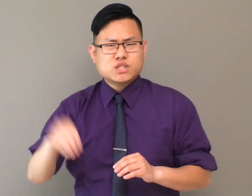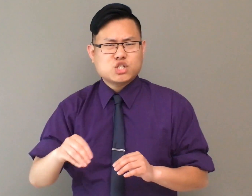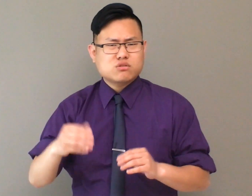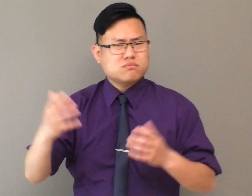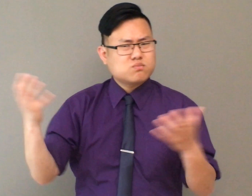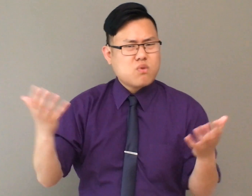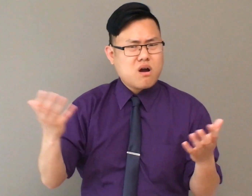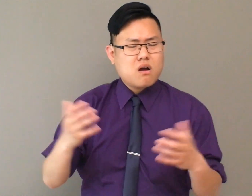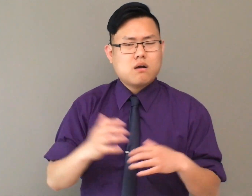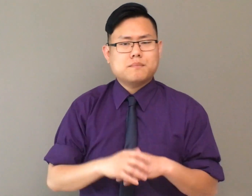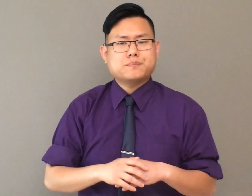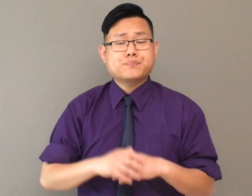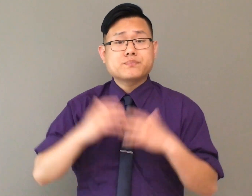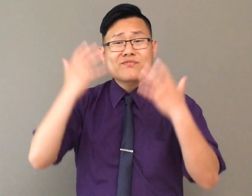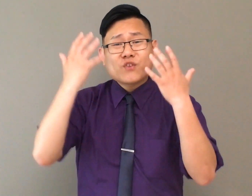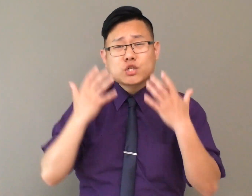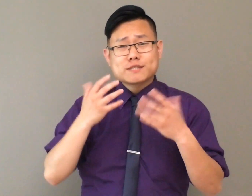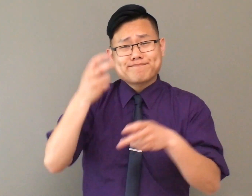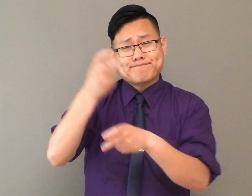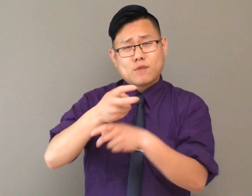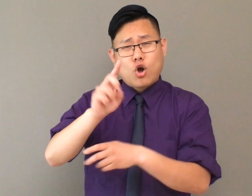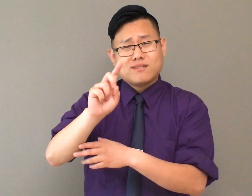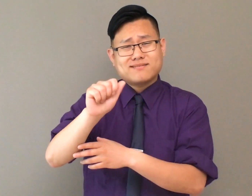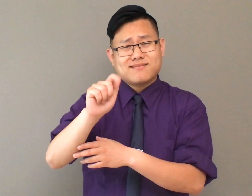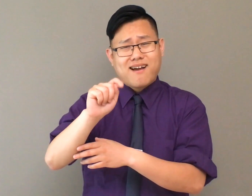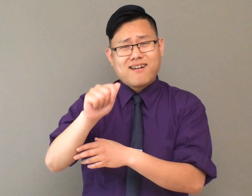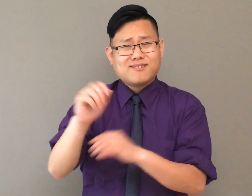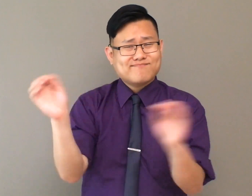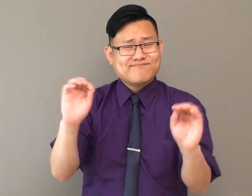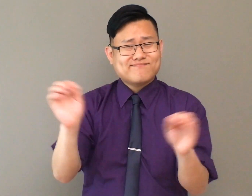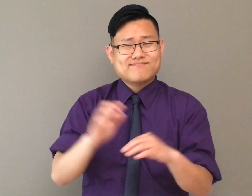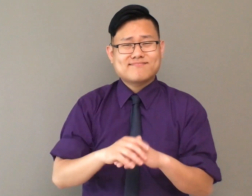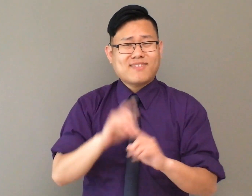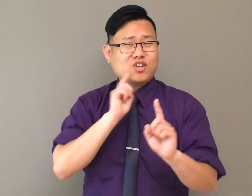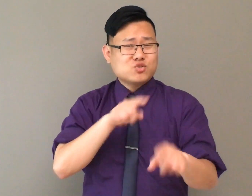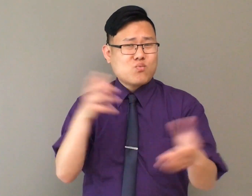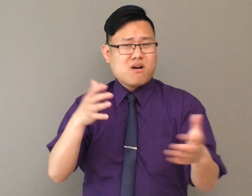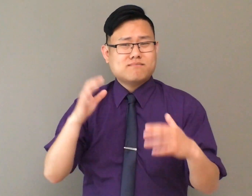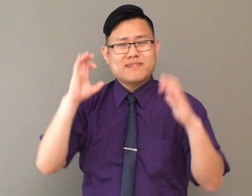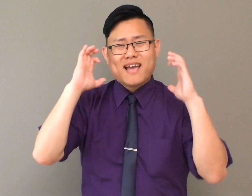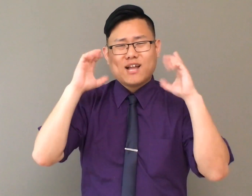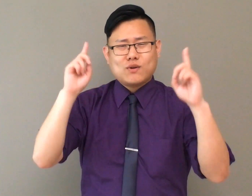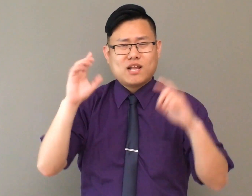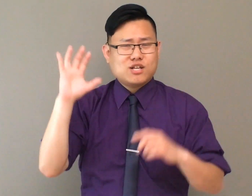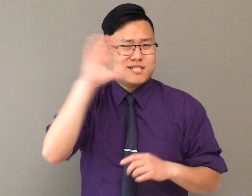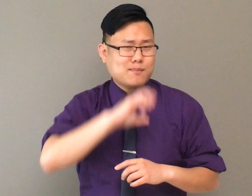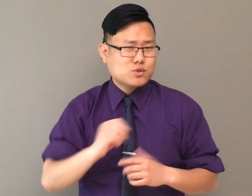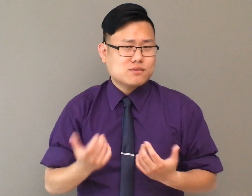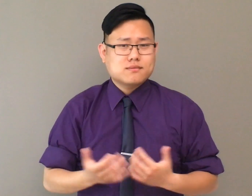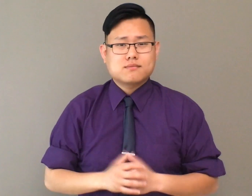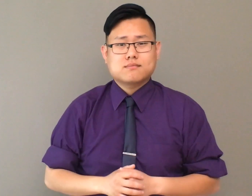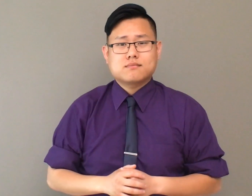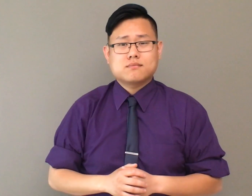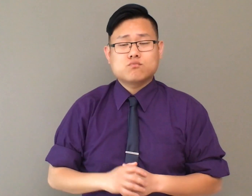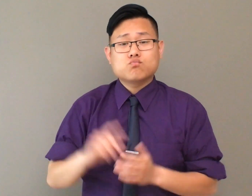isn't available, we can only make an educated guess.